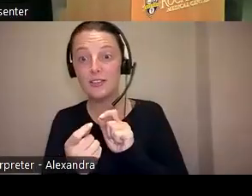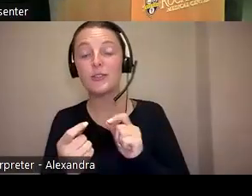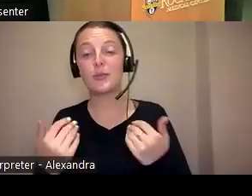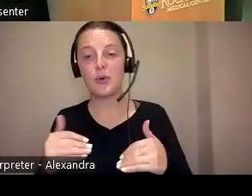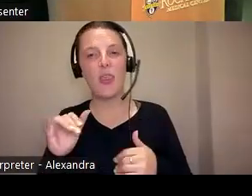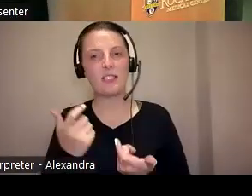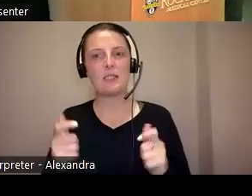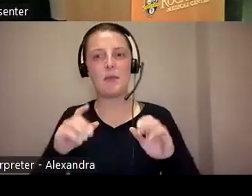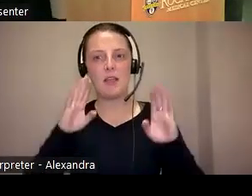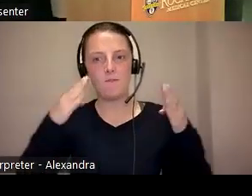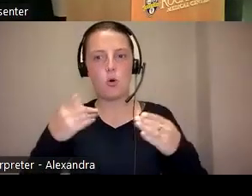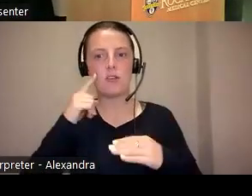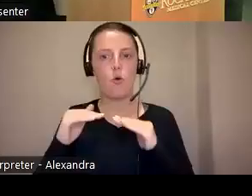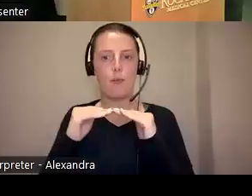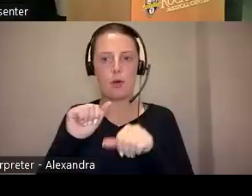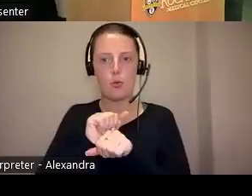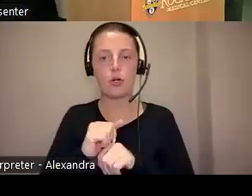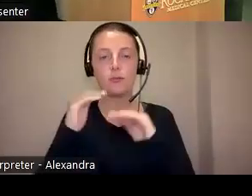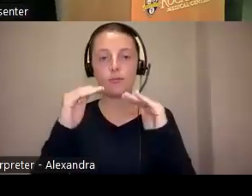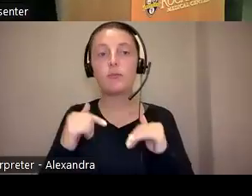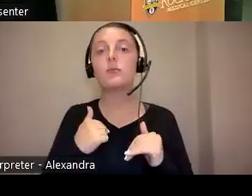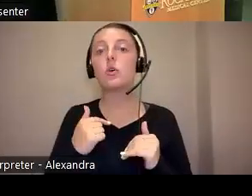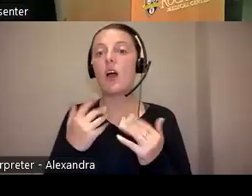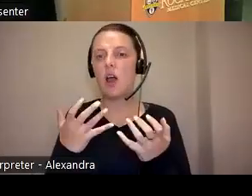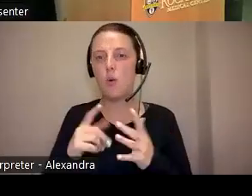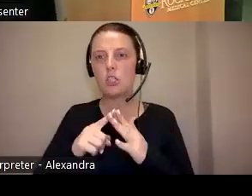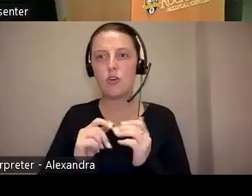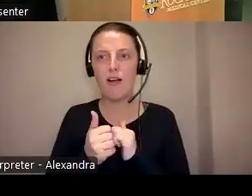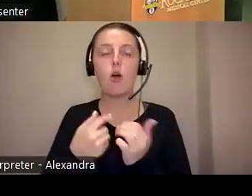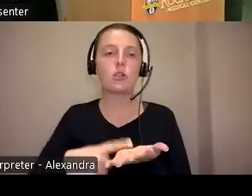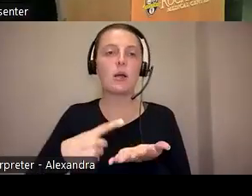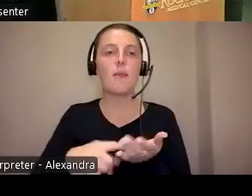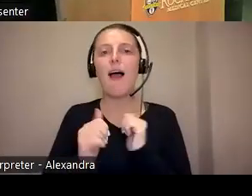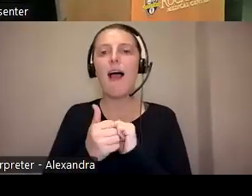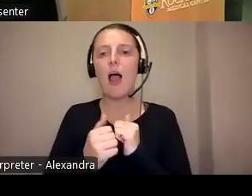So I want to start by talking about how does peer support help. So the role of the peer support